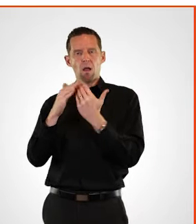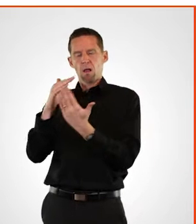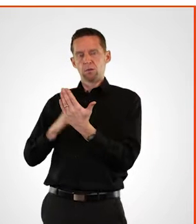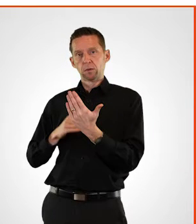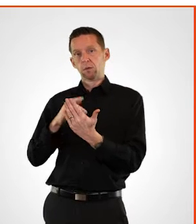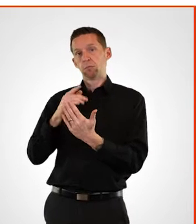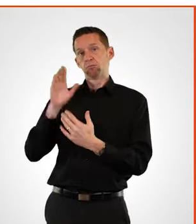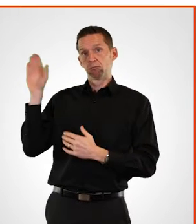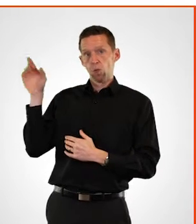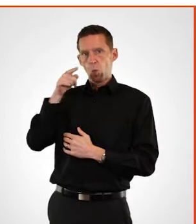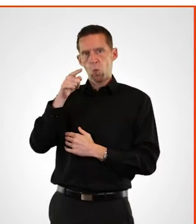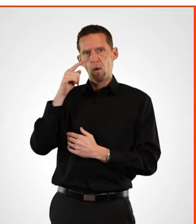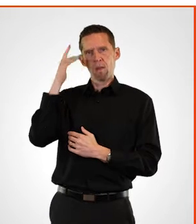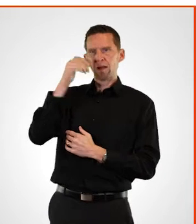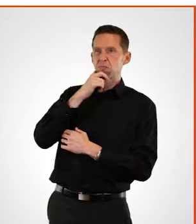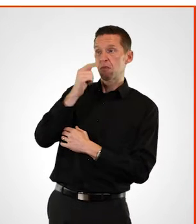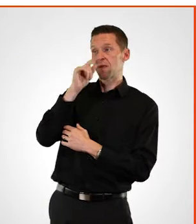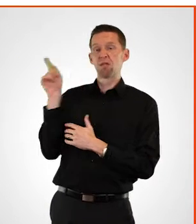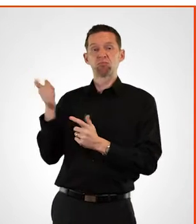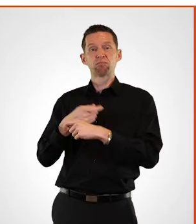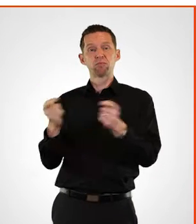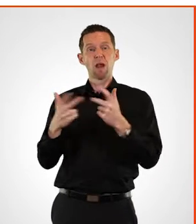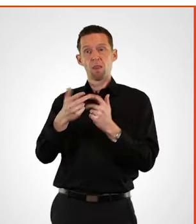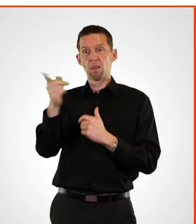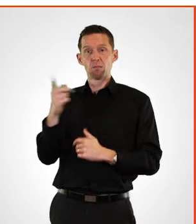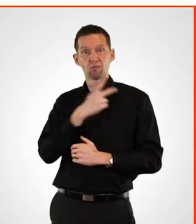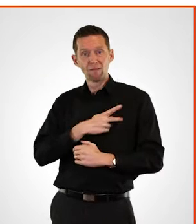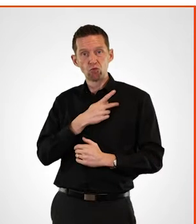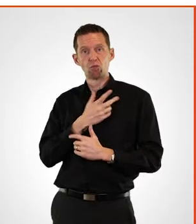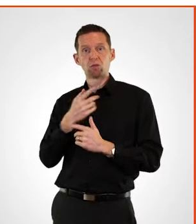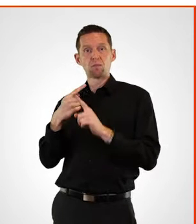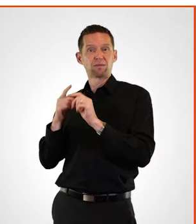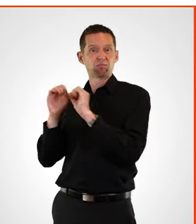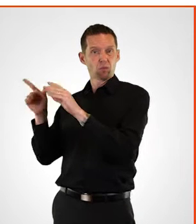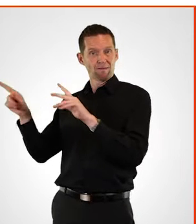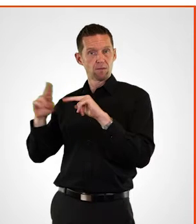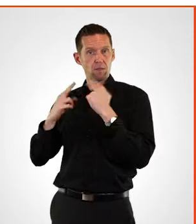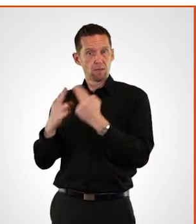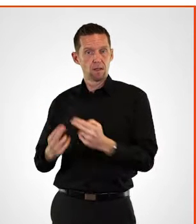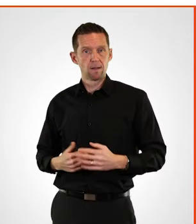that I want you to think about and I want you to be able to share with other professionals and with the family.